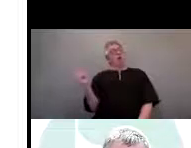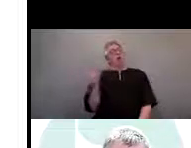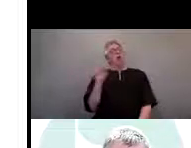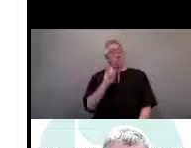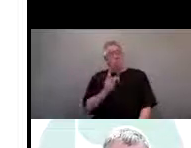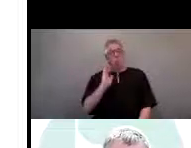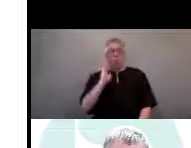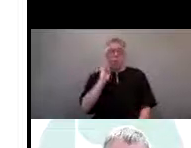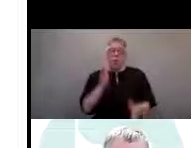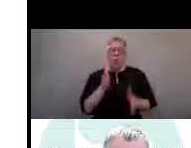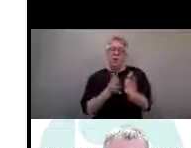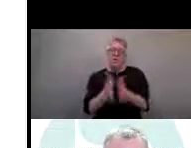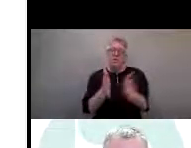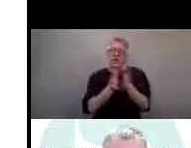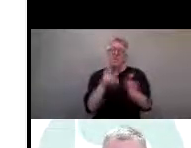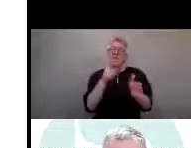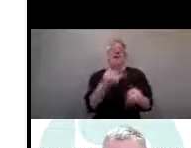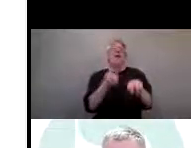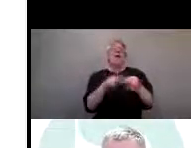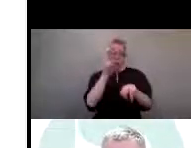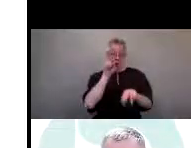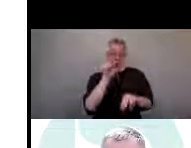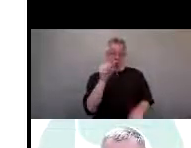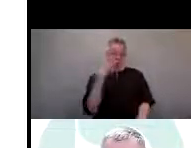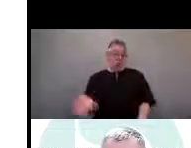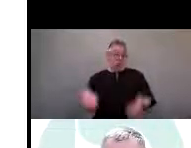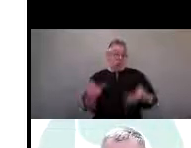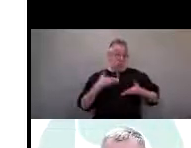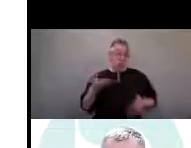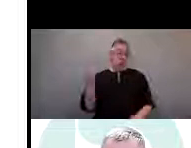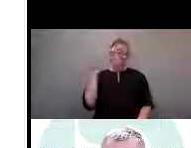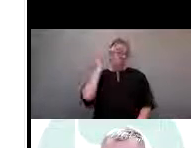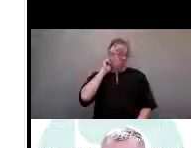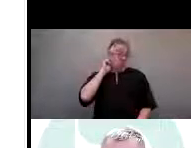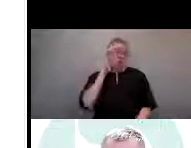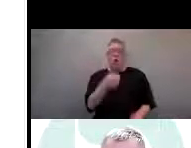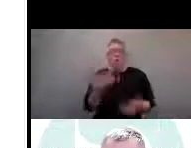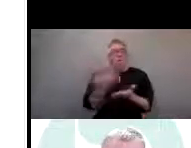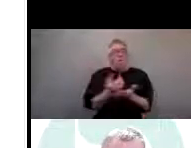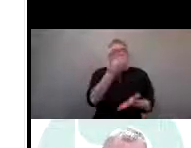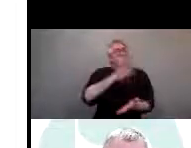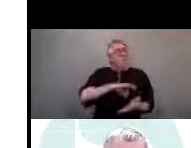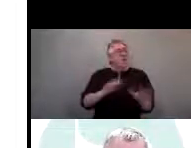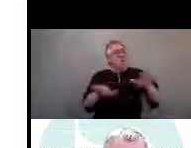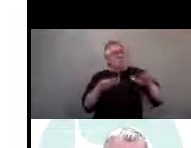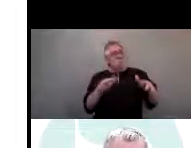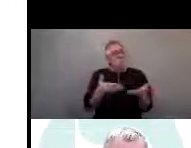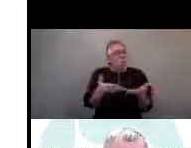. They will also explain to you what are the expected benefits and tell you about the rehabilitation process